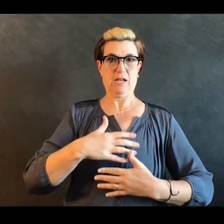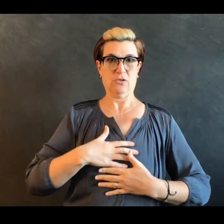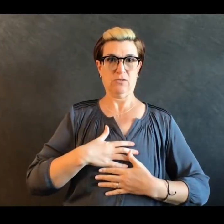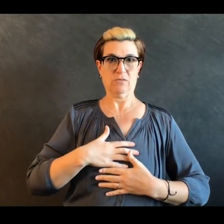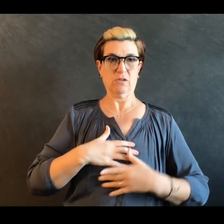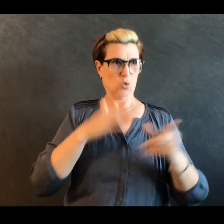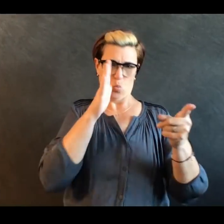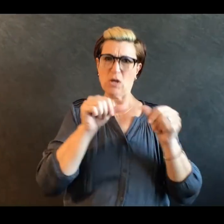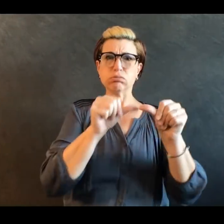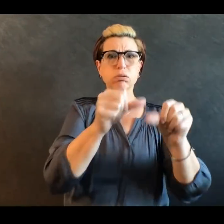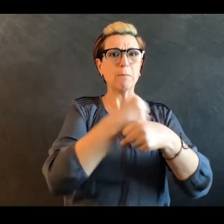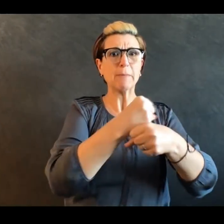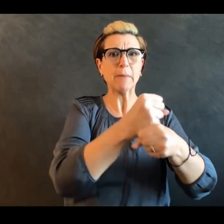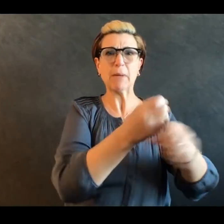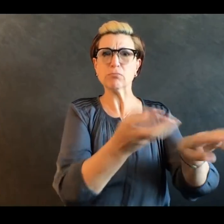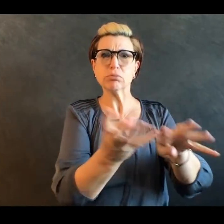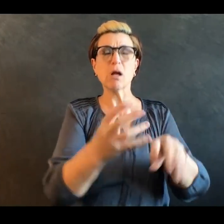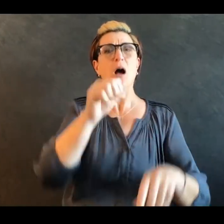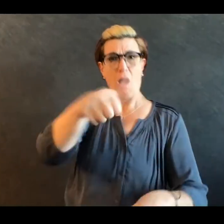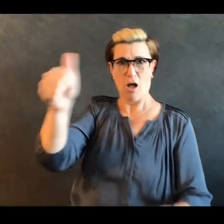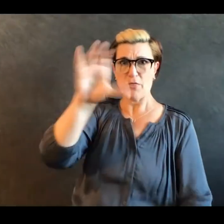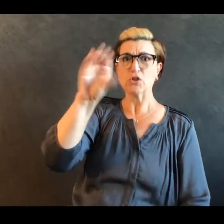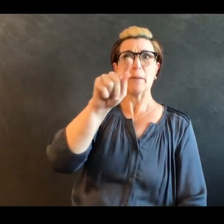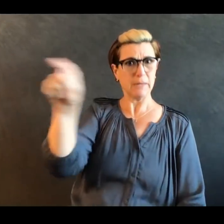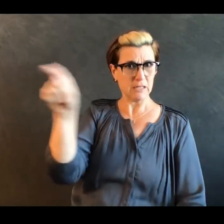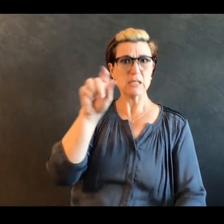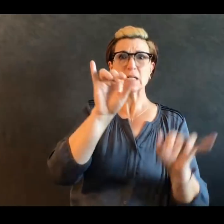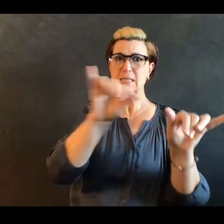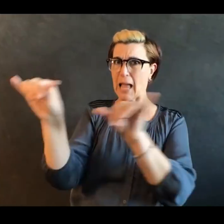companies doing something similar and I think they said that there's a brief